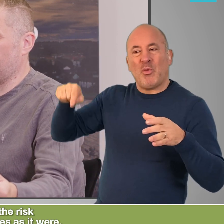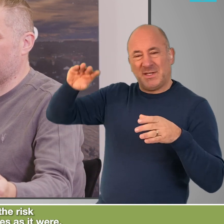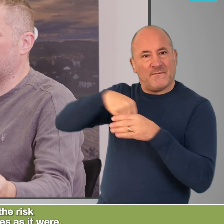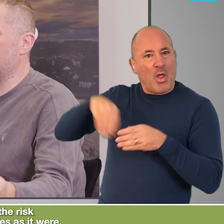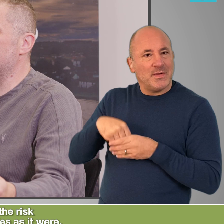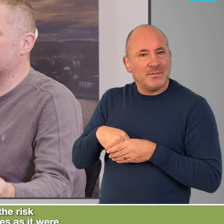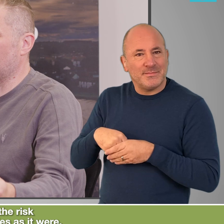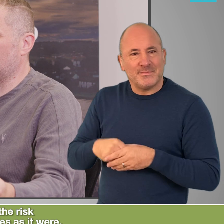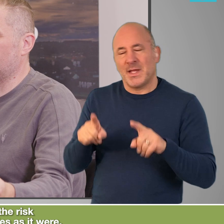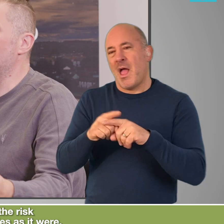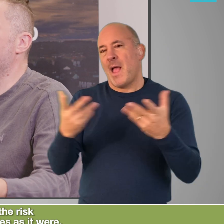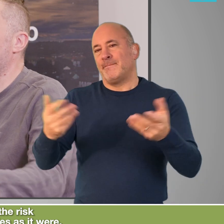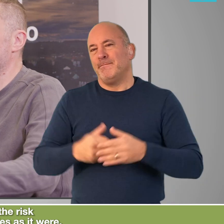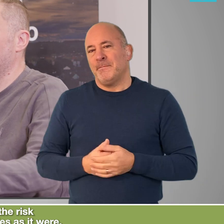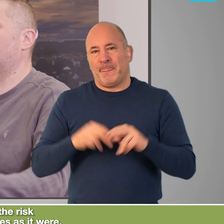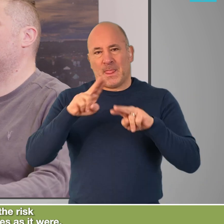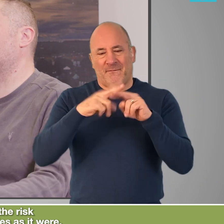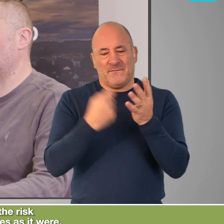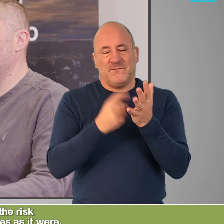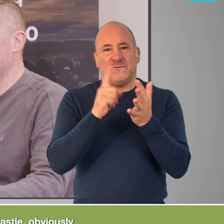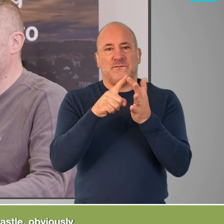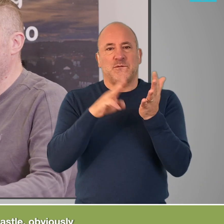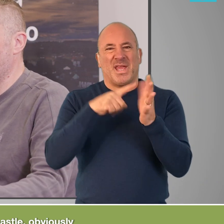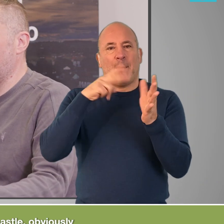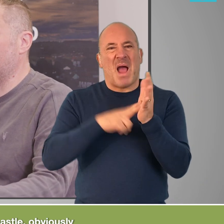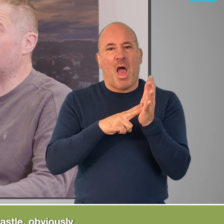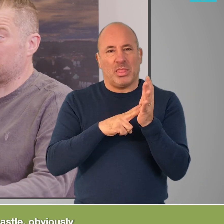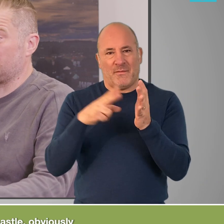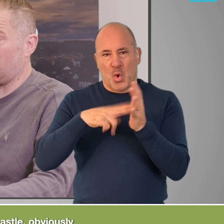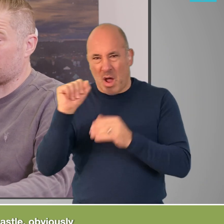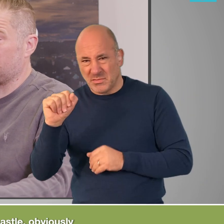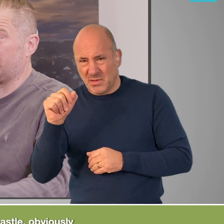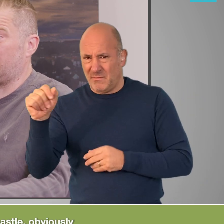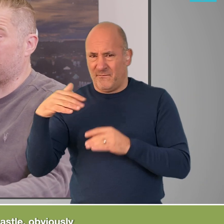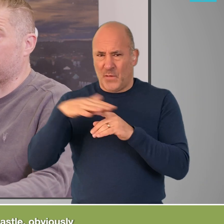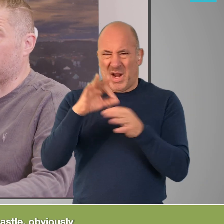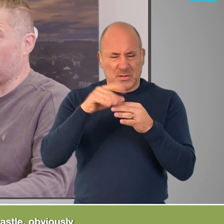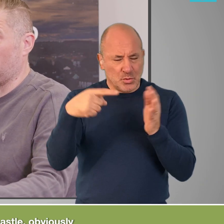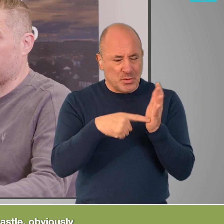the strategic of the risk management authorities as it were. So the Freeman of Newcastle, obviously